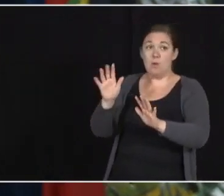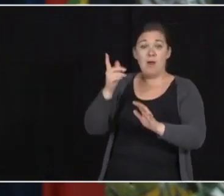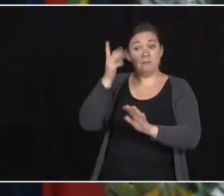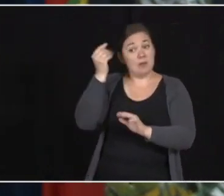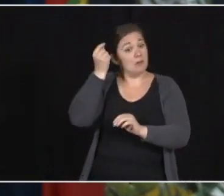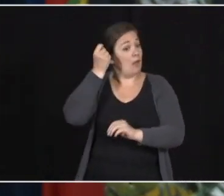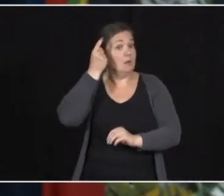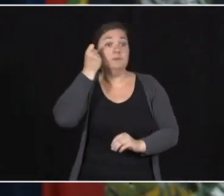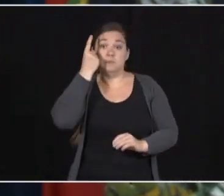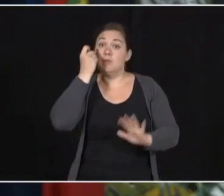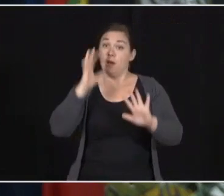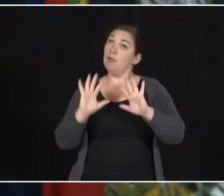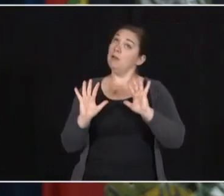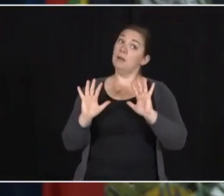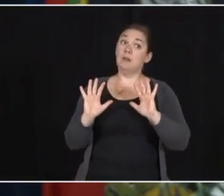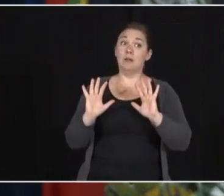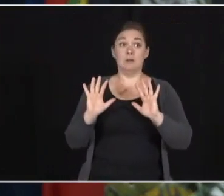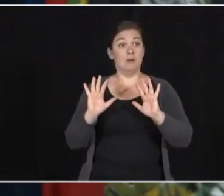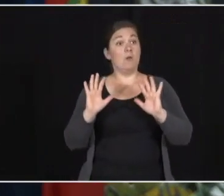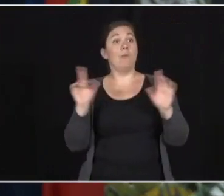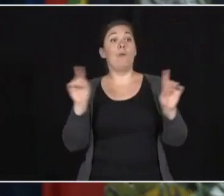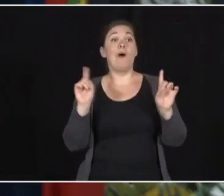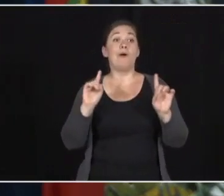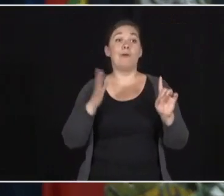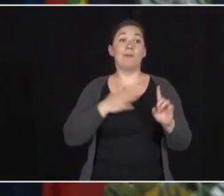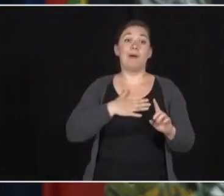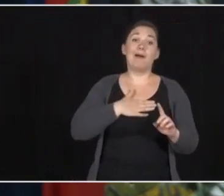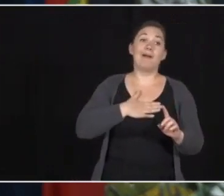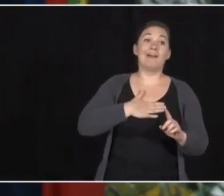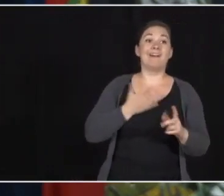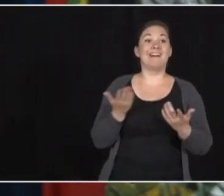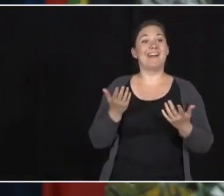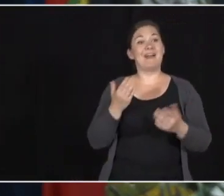But I fully understand. I hear at that cabinet and I hear it at caucus. I hear it all the time from our own members.